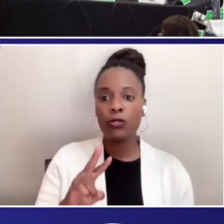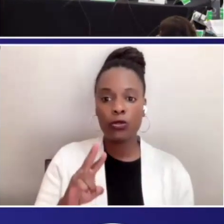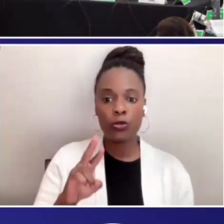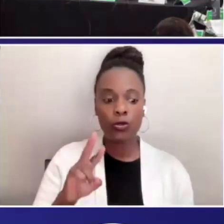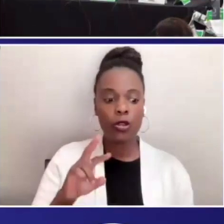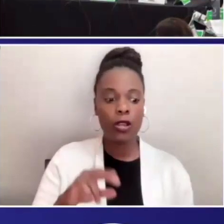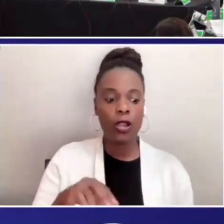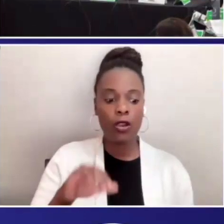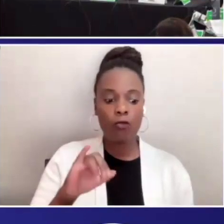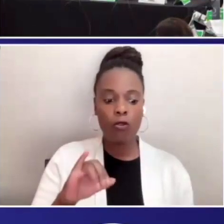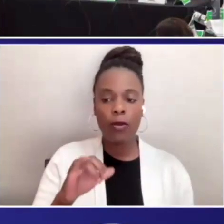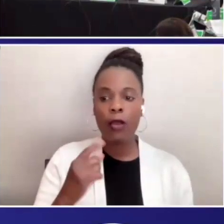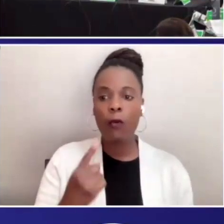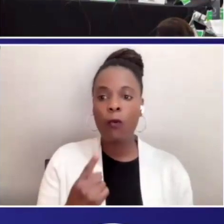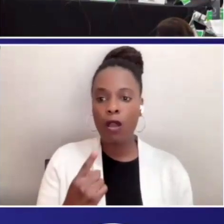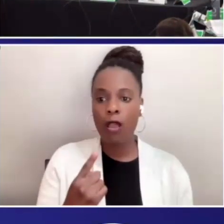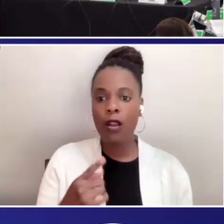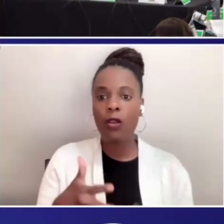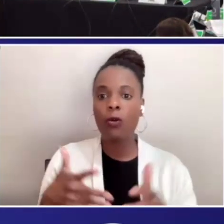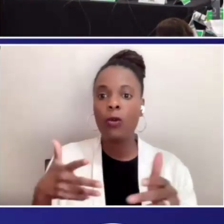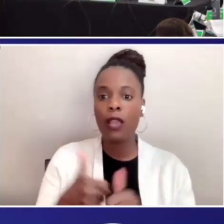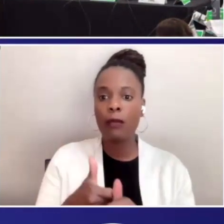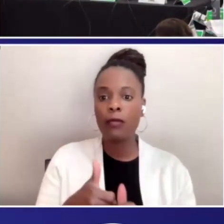Romanette one, we update the cross references again.